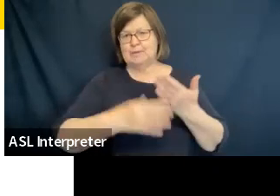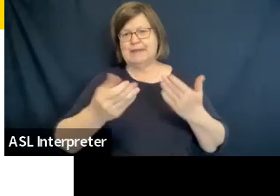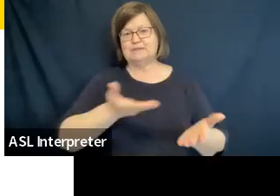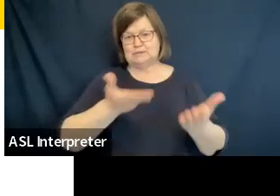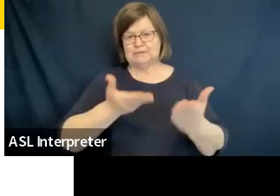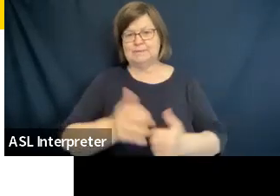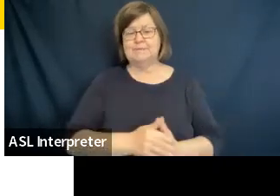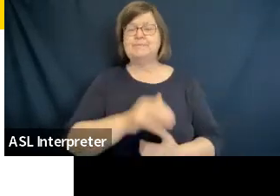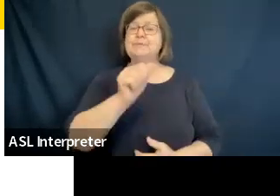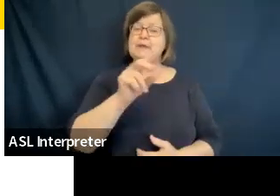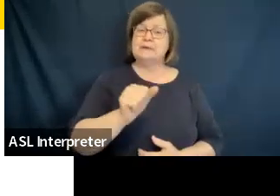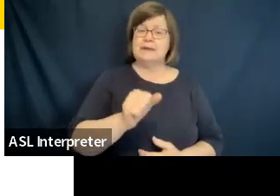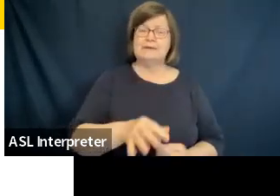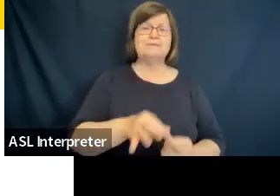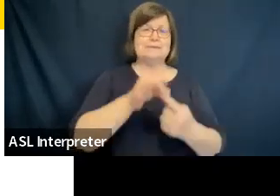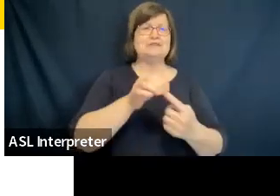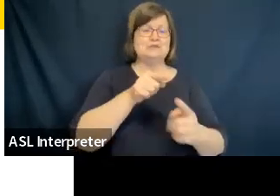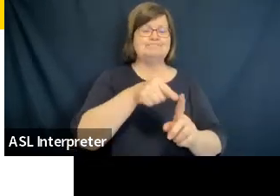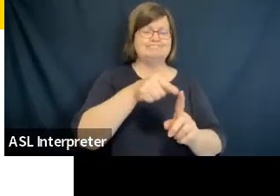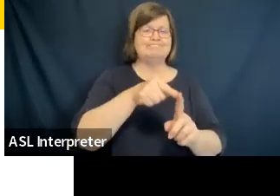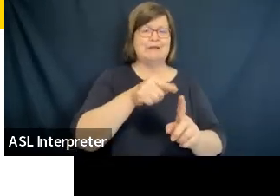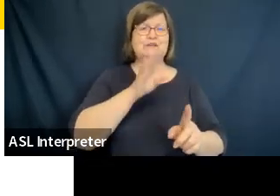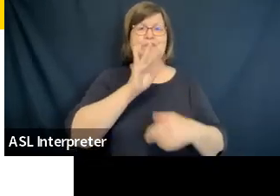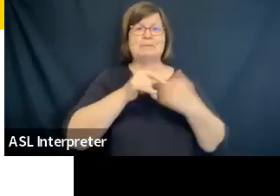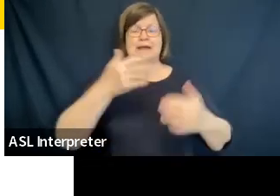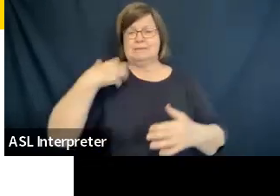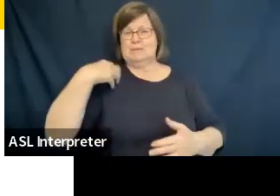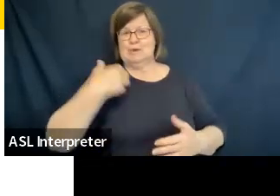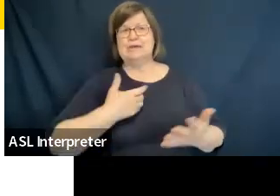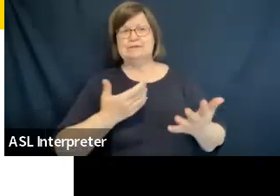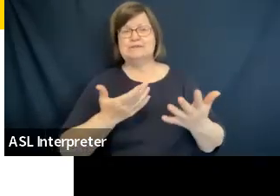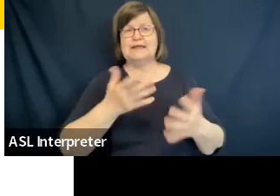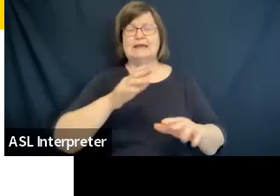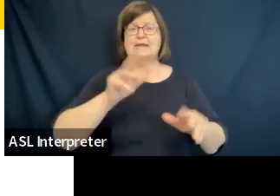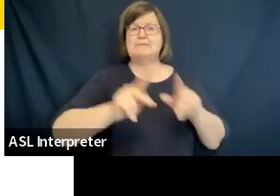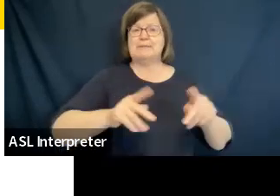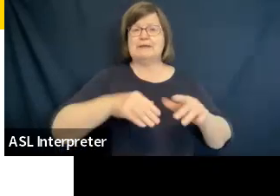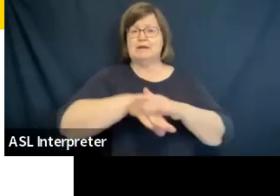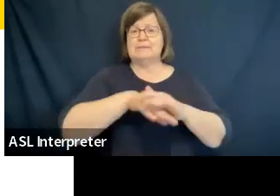The ADA in particular applies to employers, public entities and public accommodations. Today we are